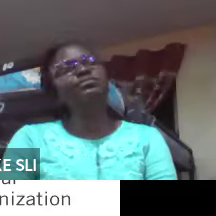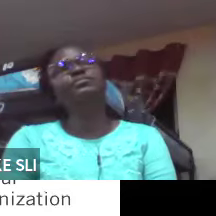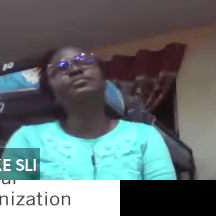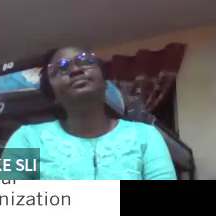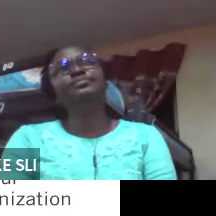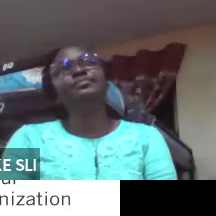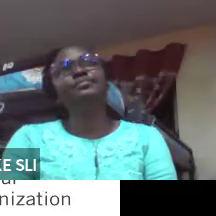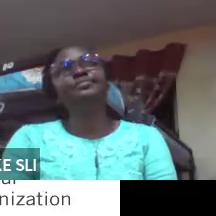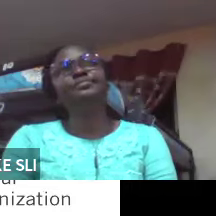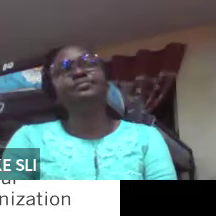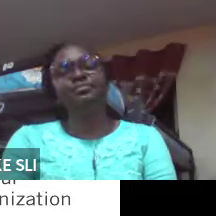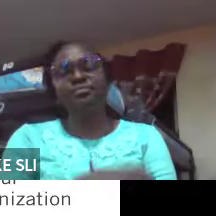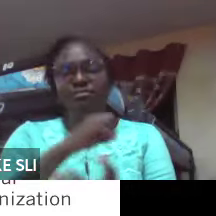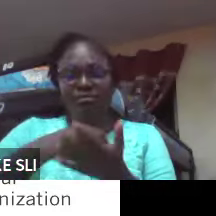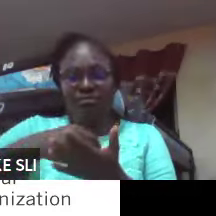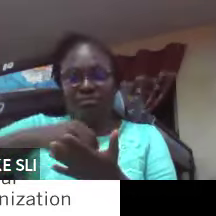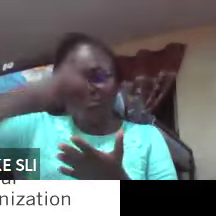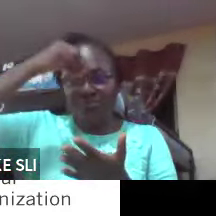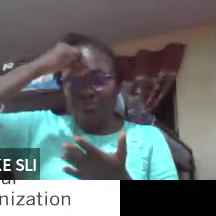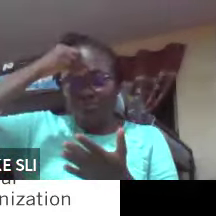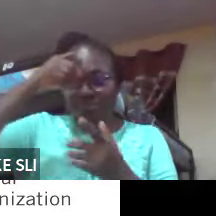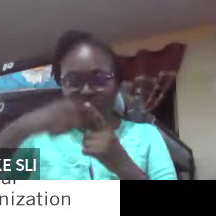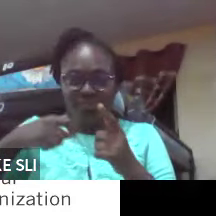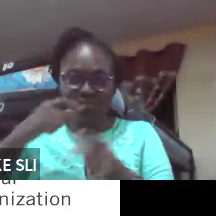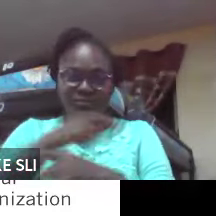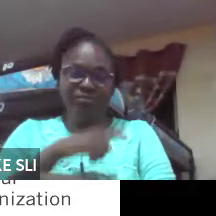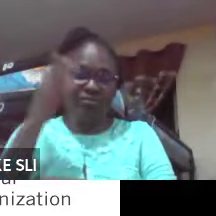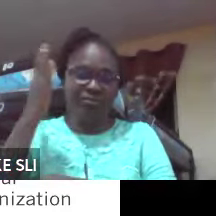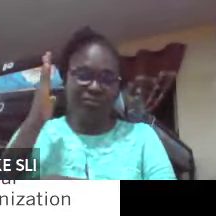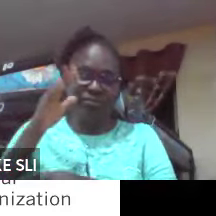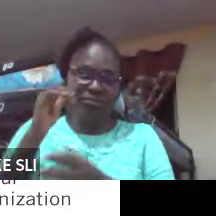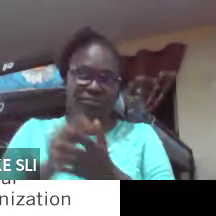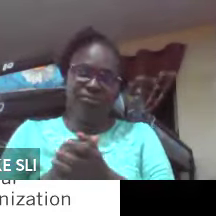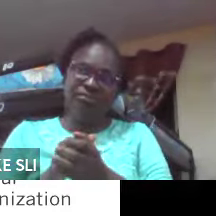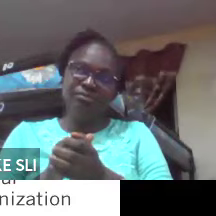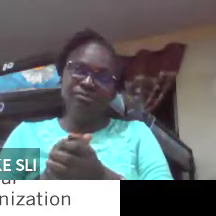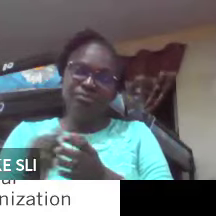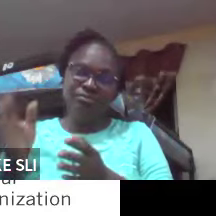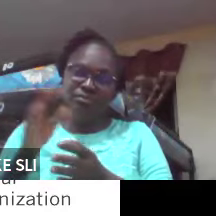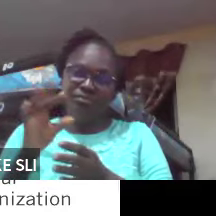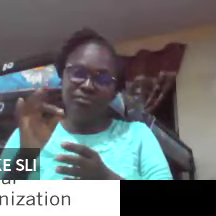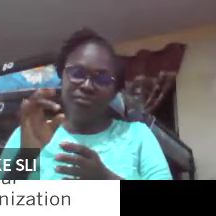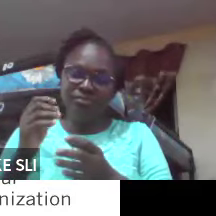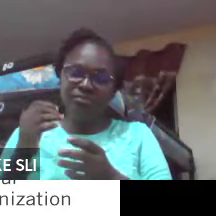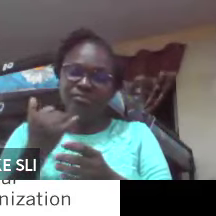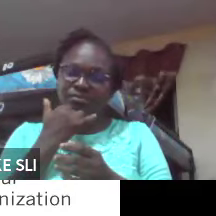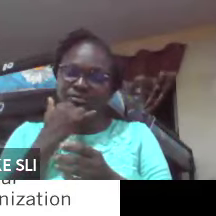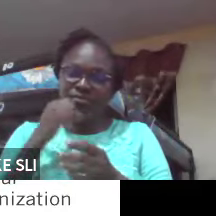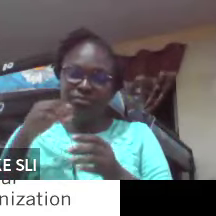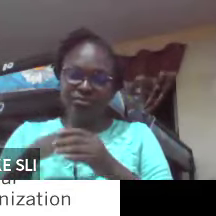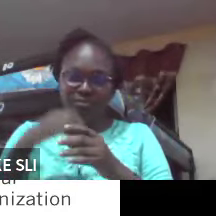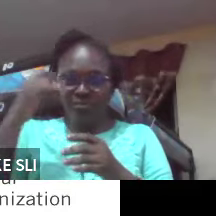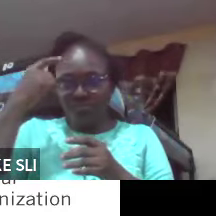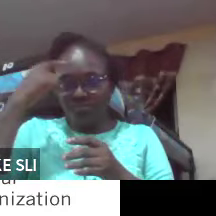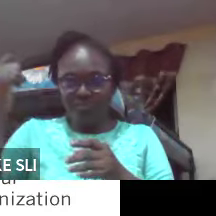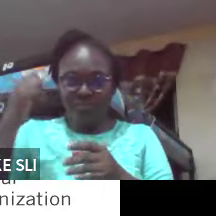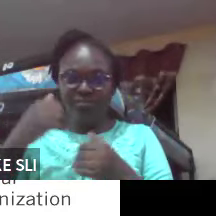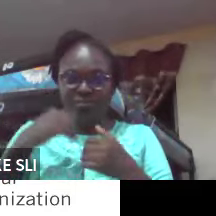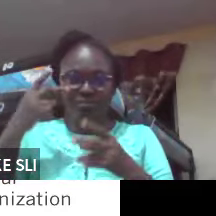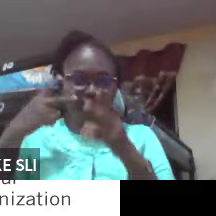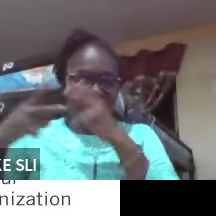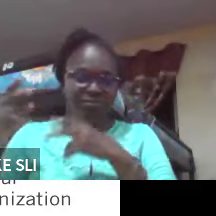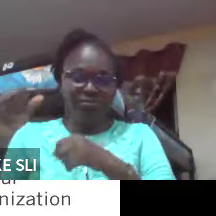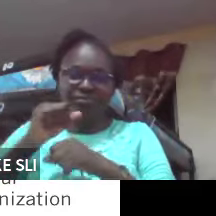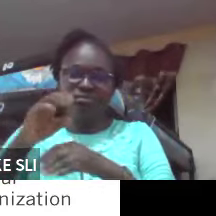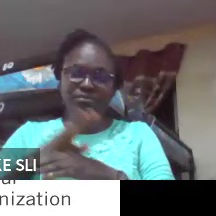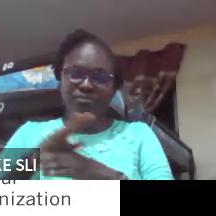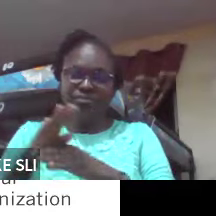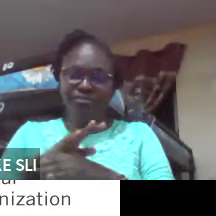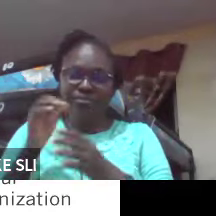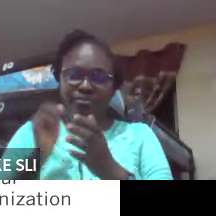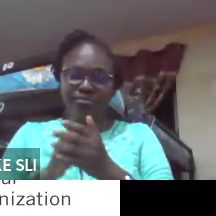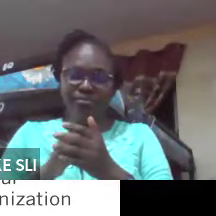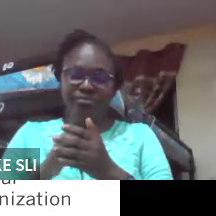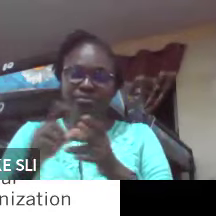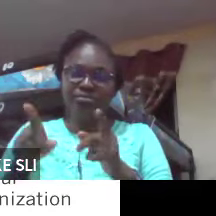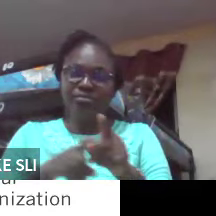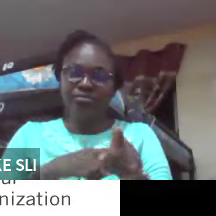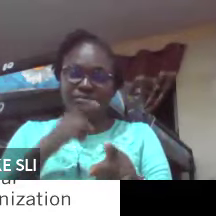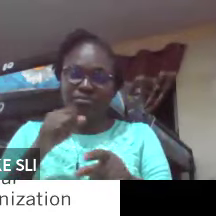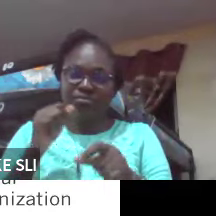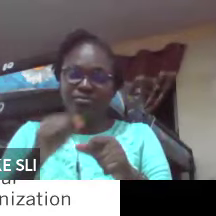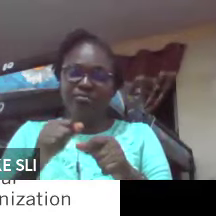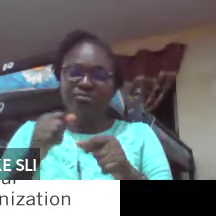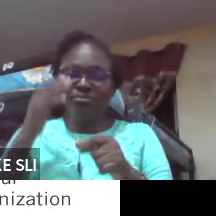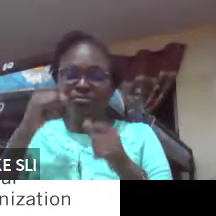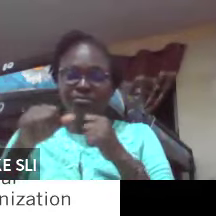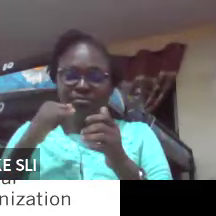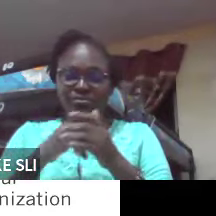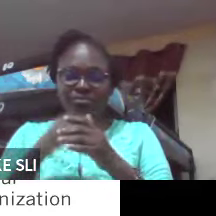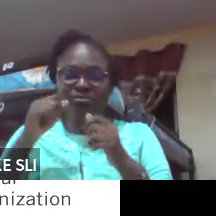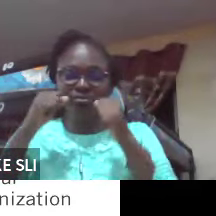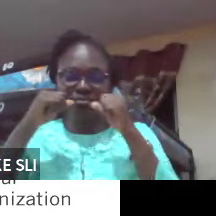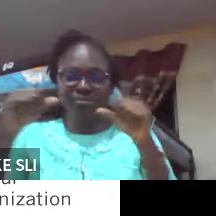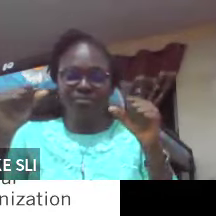Okeia Chizoba Precious: I learned from today's on that there is no harm in dreaming or having a vision about your business that so long as you can dream about it, you can achieve it with your work towards it.